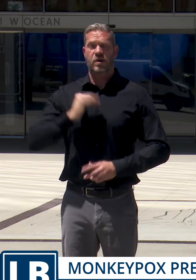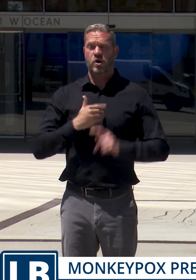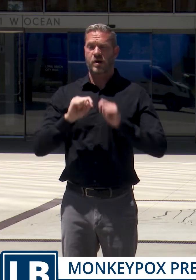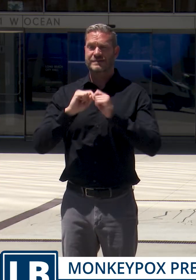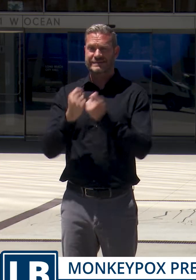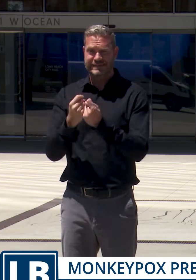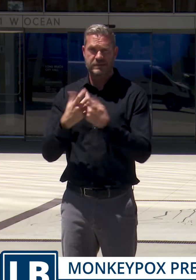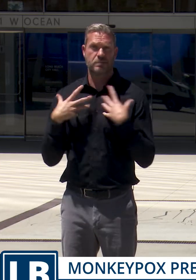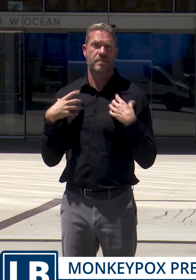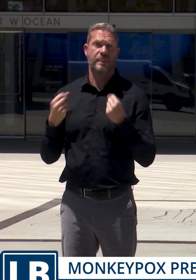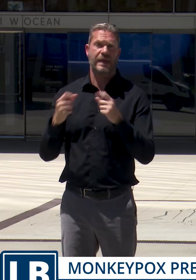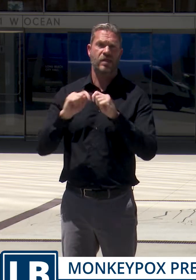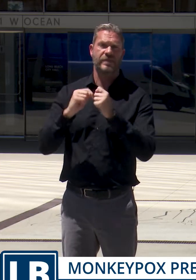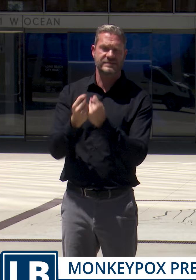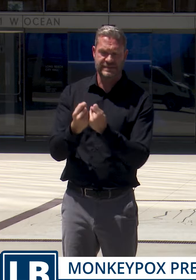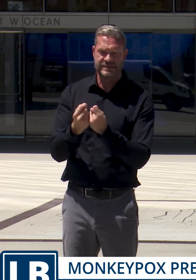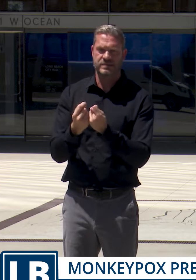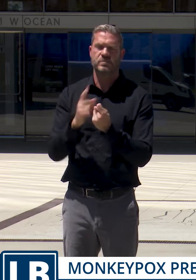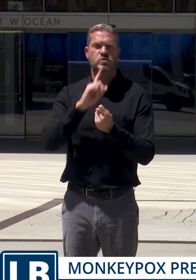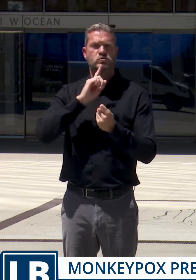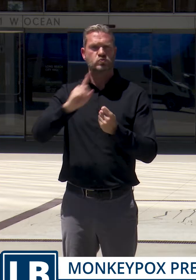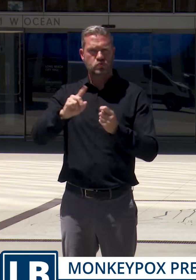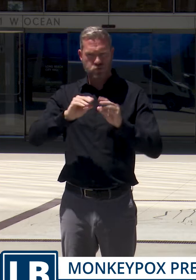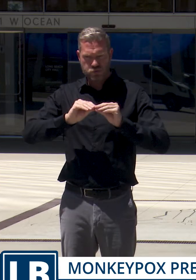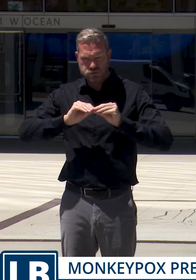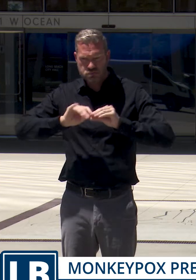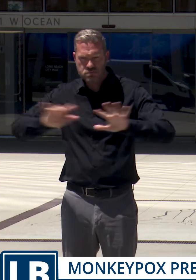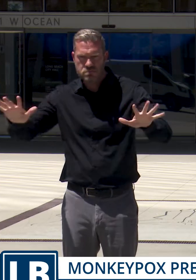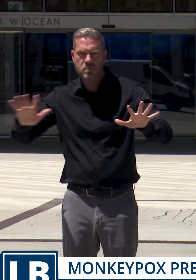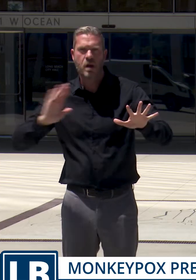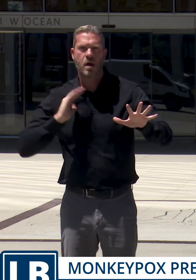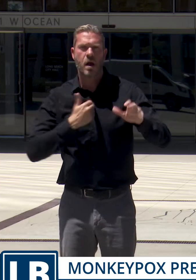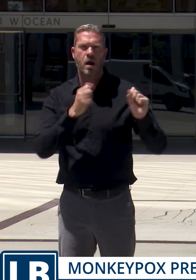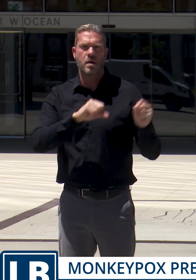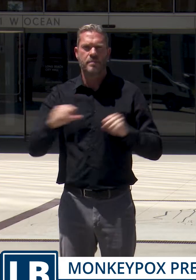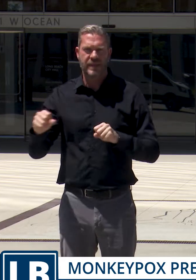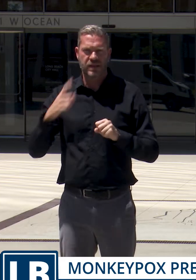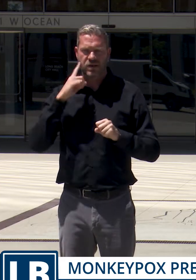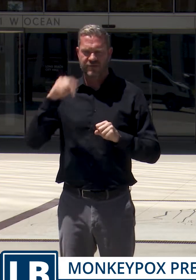to expand our operations and capacity to respond to this public health emergency in a very short